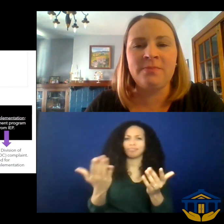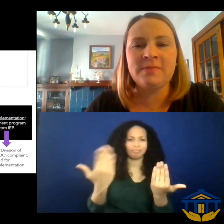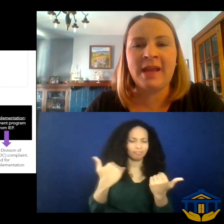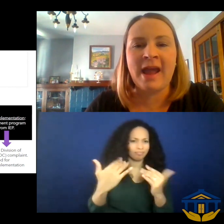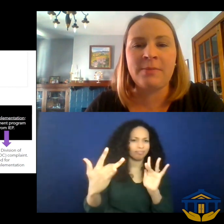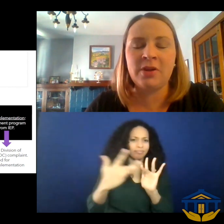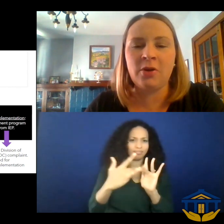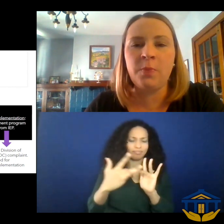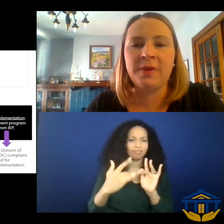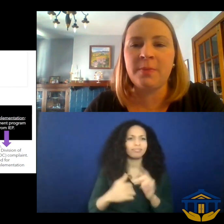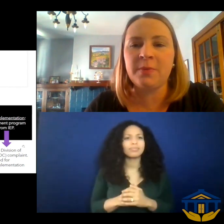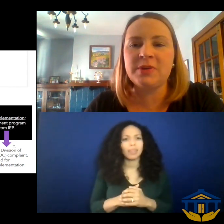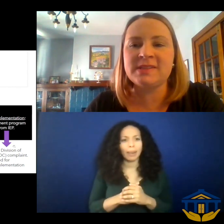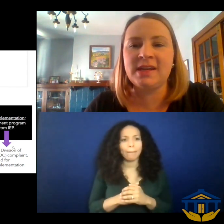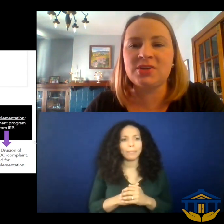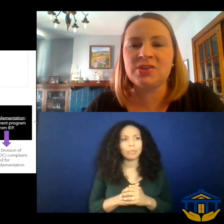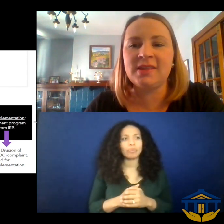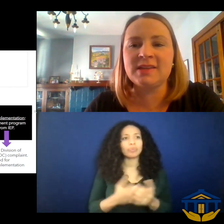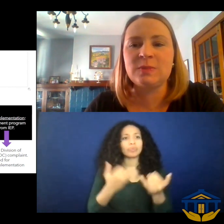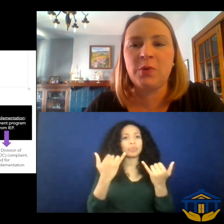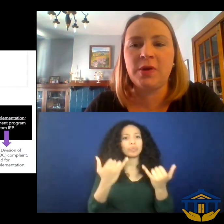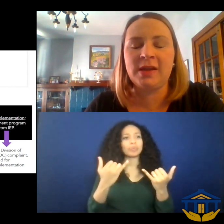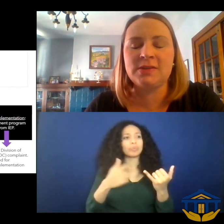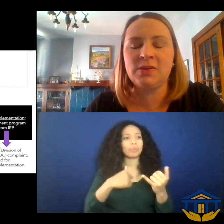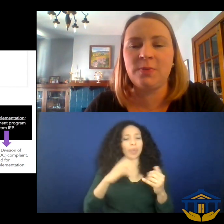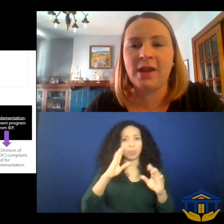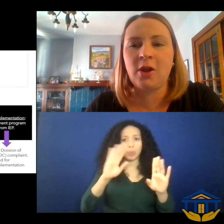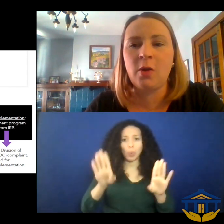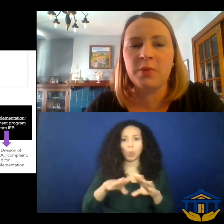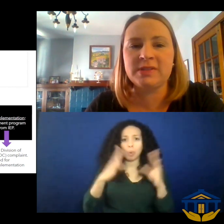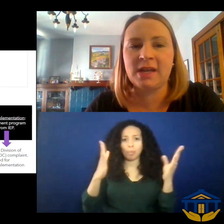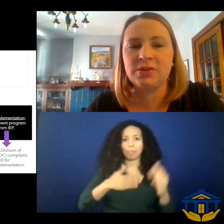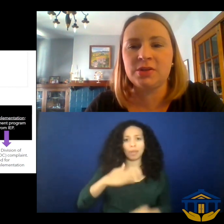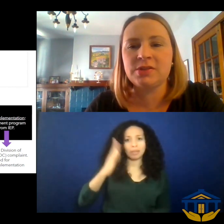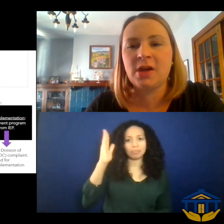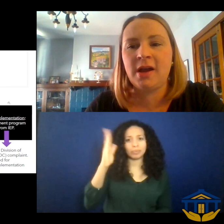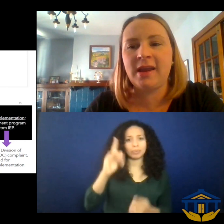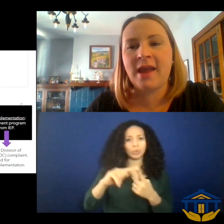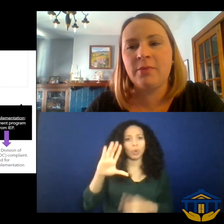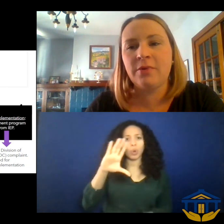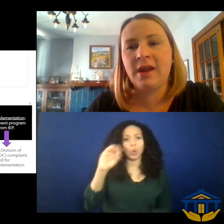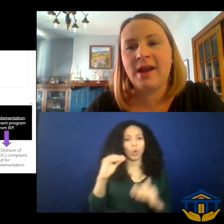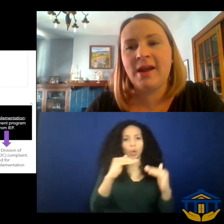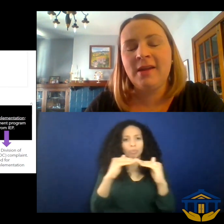and I'm going to open up the presentation at this point to my co-presenters Tawny and Maria,